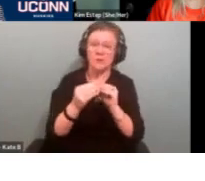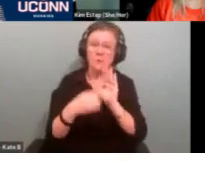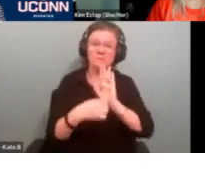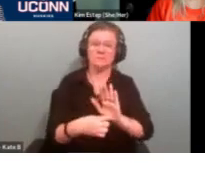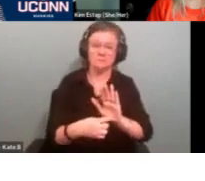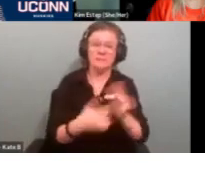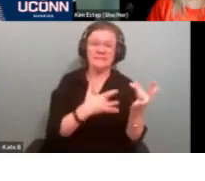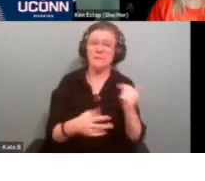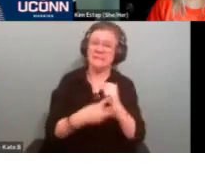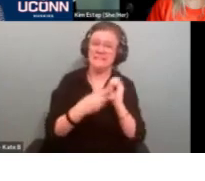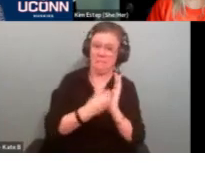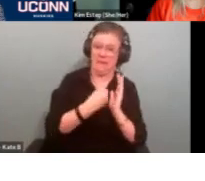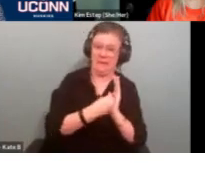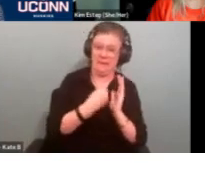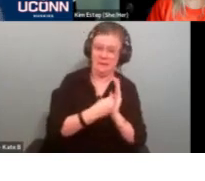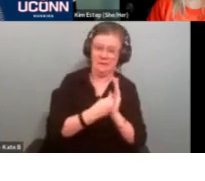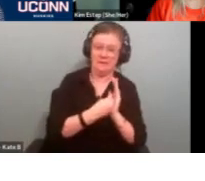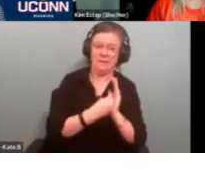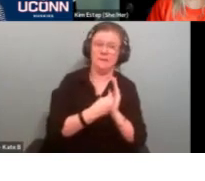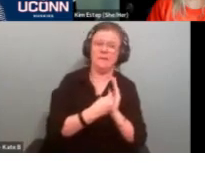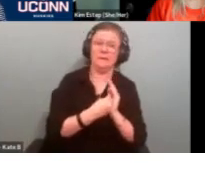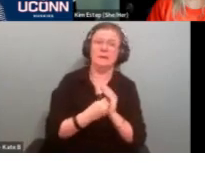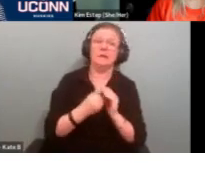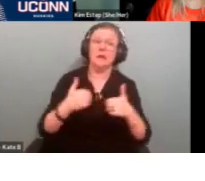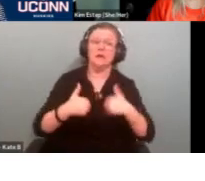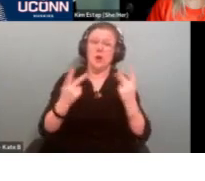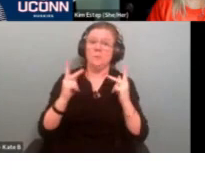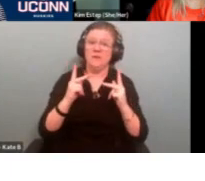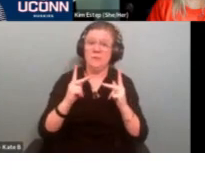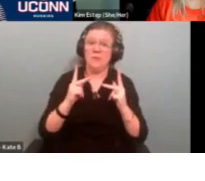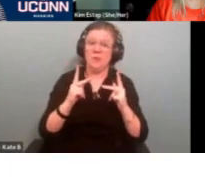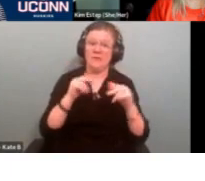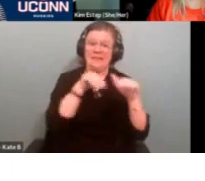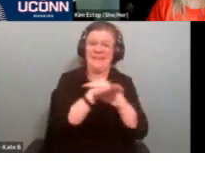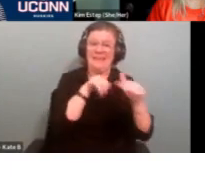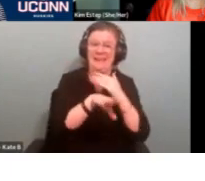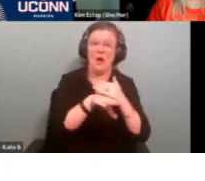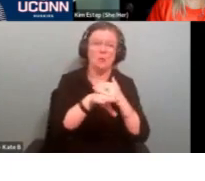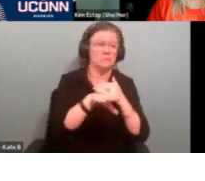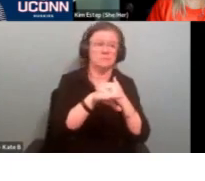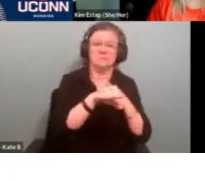money by minimizing the time young people spend in out of home facilities like residential